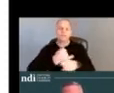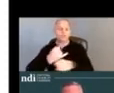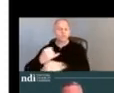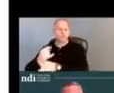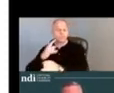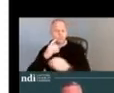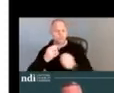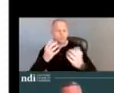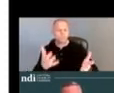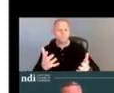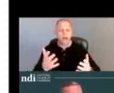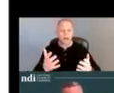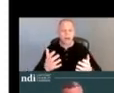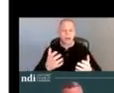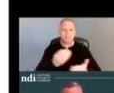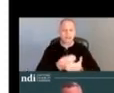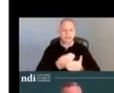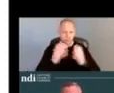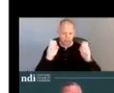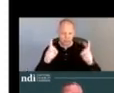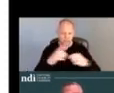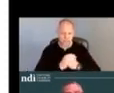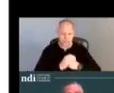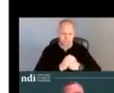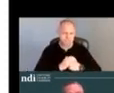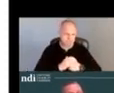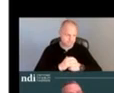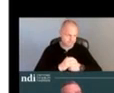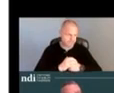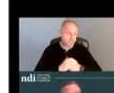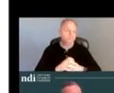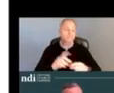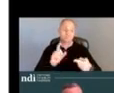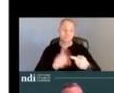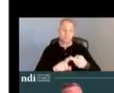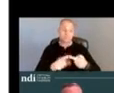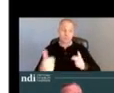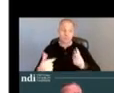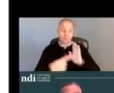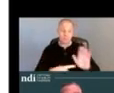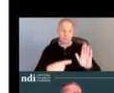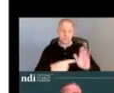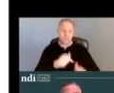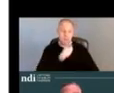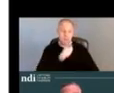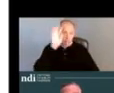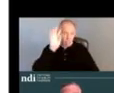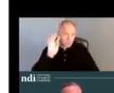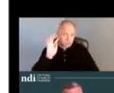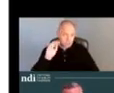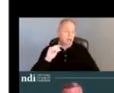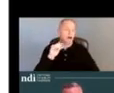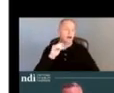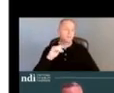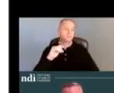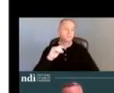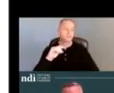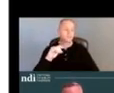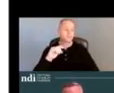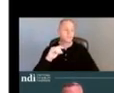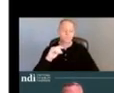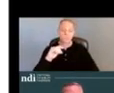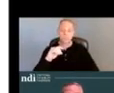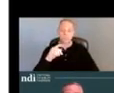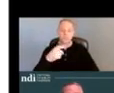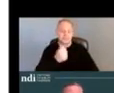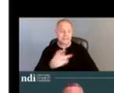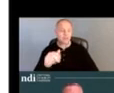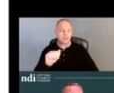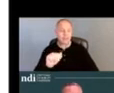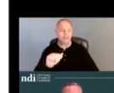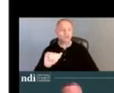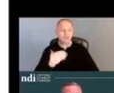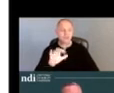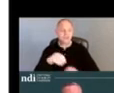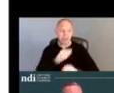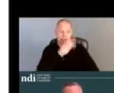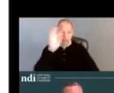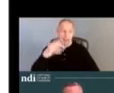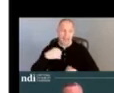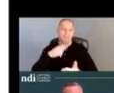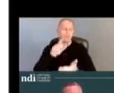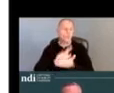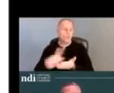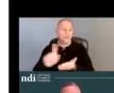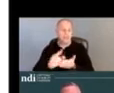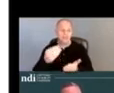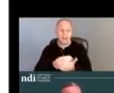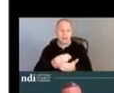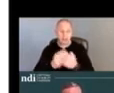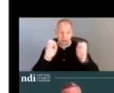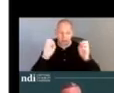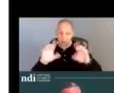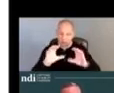the financial education. Another example is in Alaska, that use the classes to increase